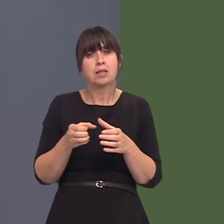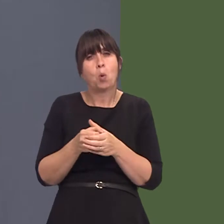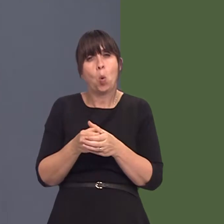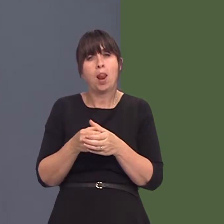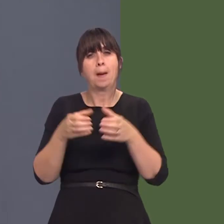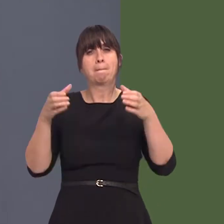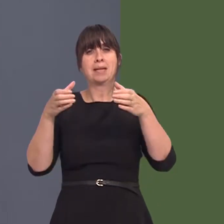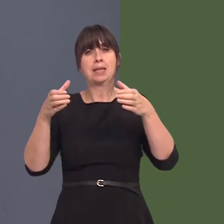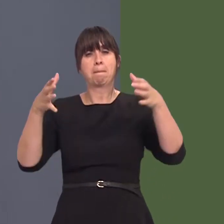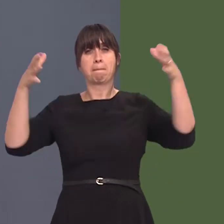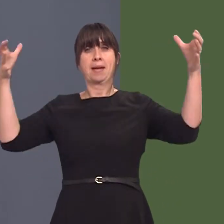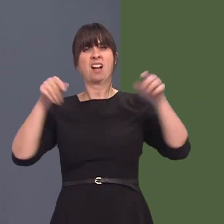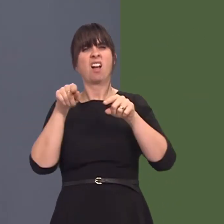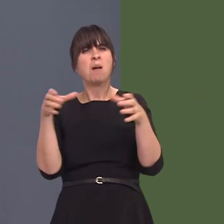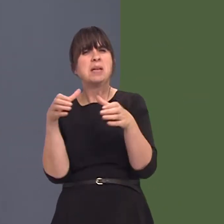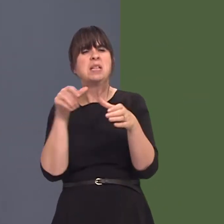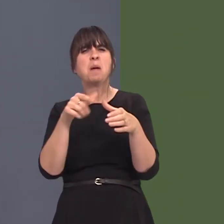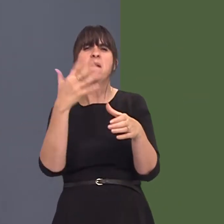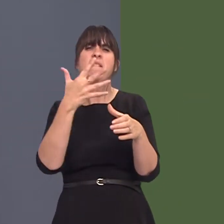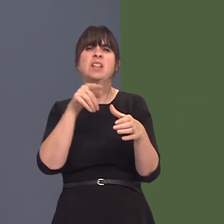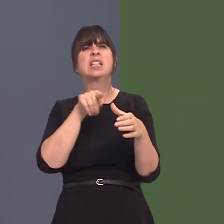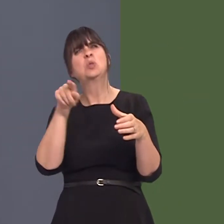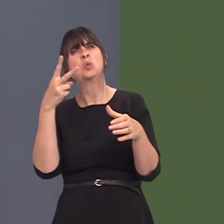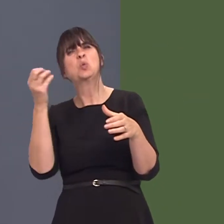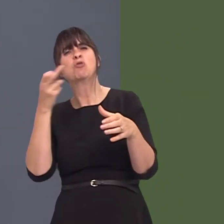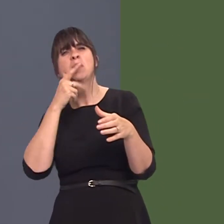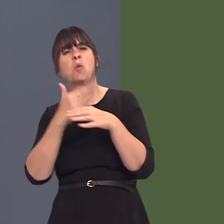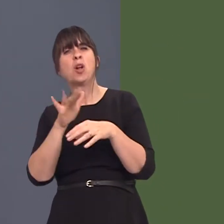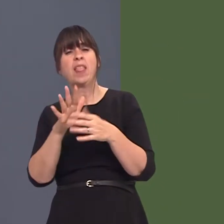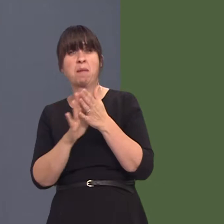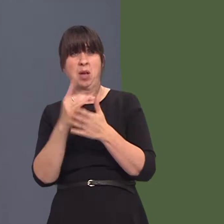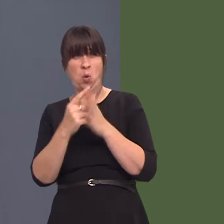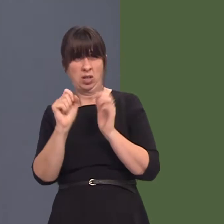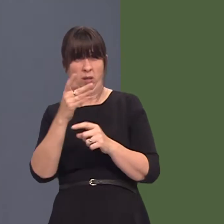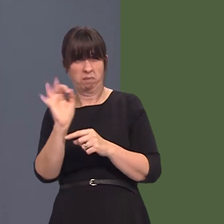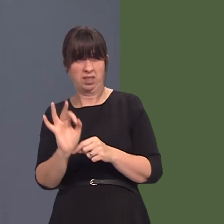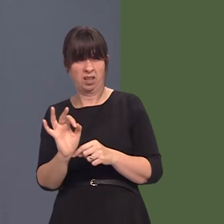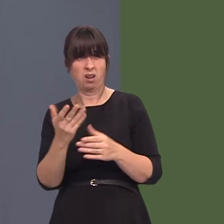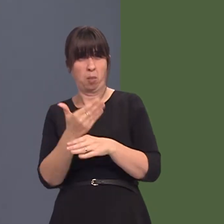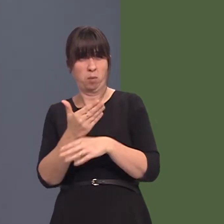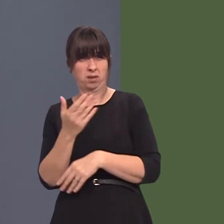firms, those employing between 50-250 people make up a slim 12 per cent of employment.í